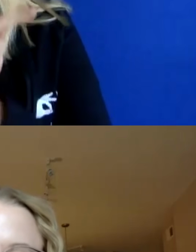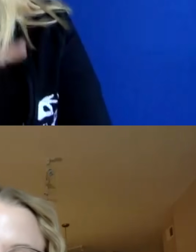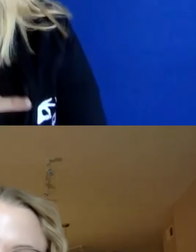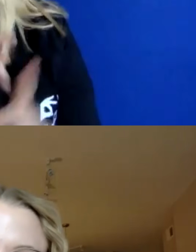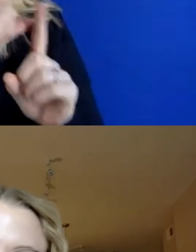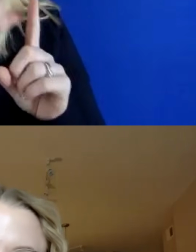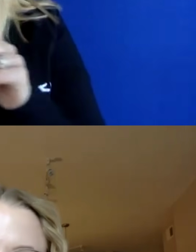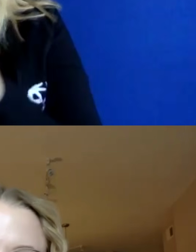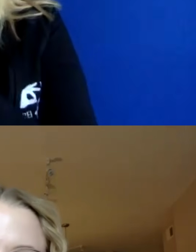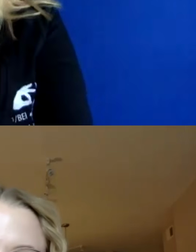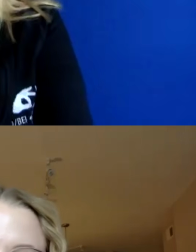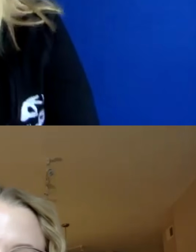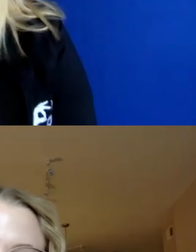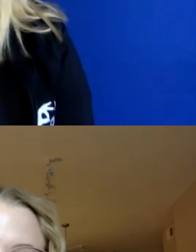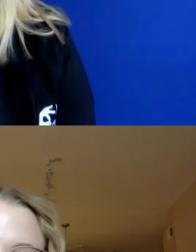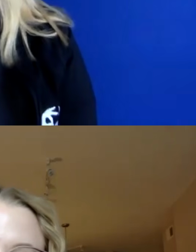So Mostafa just answered --